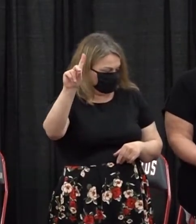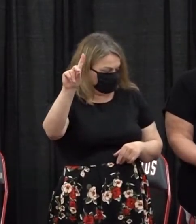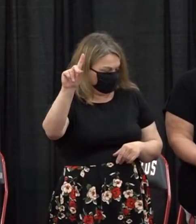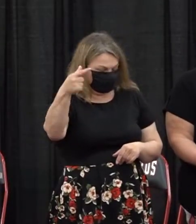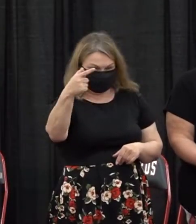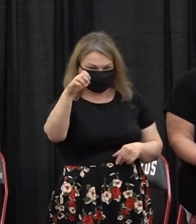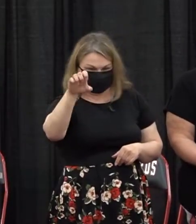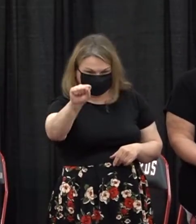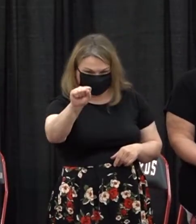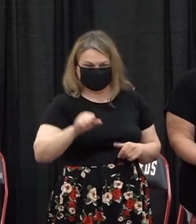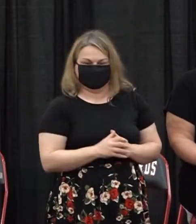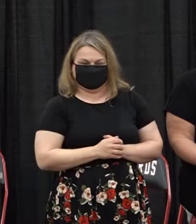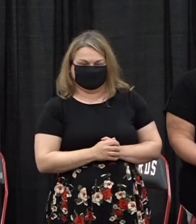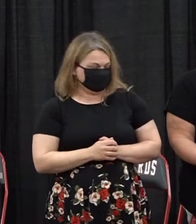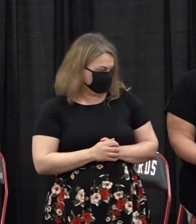Brayden Hodges.